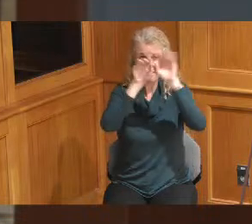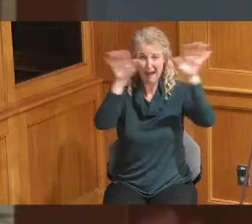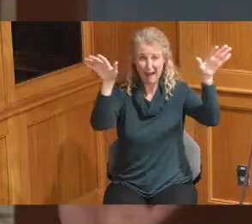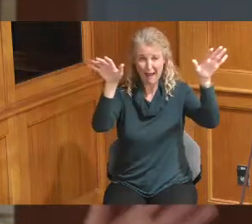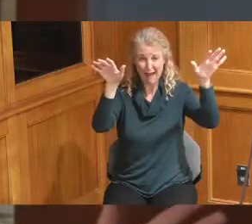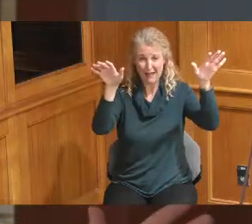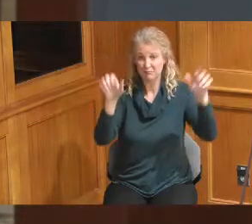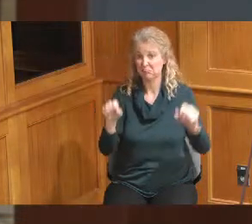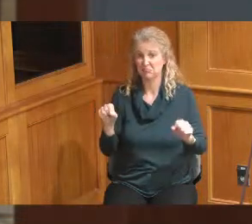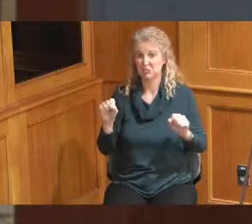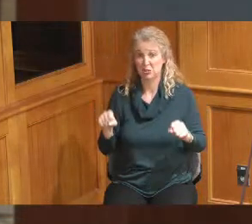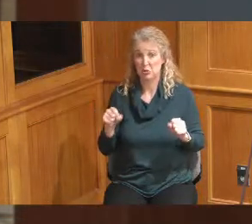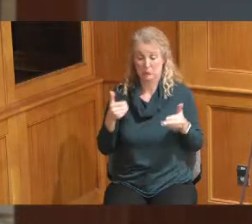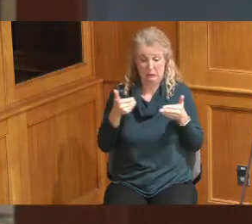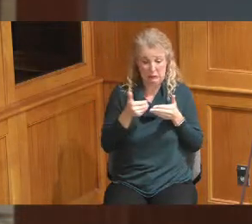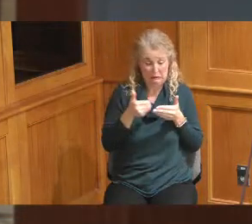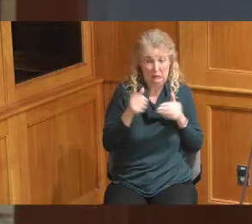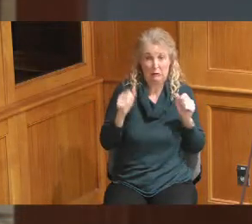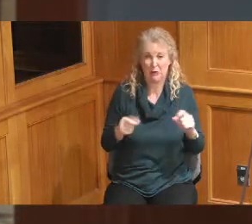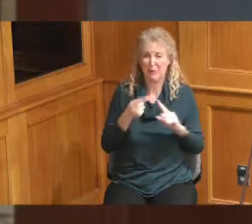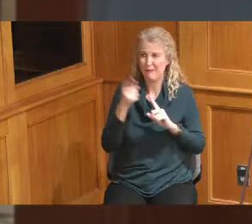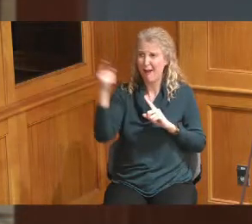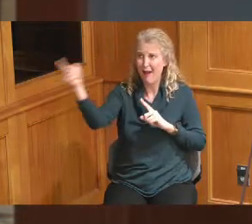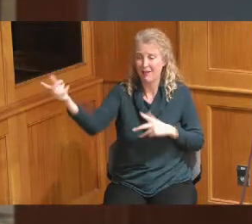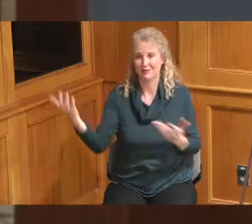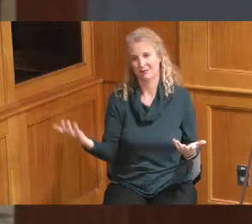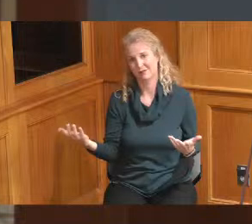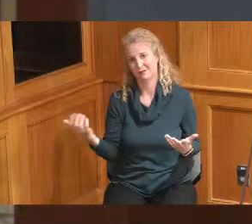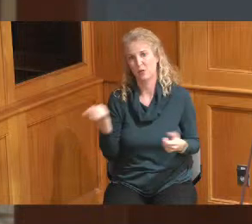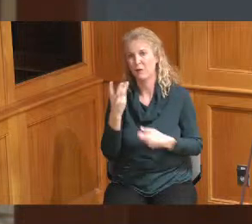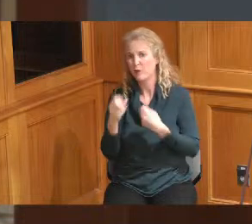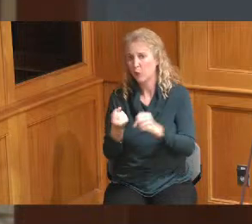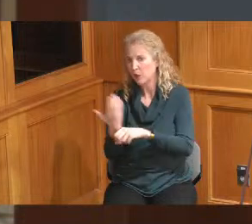it could be any could be anywhere near you so we had an event several years ago that went across